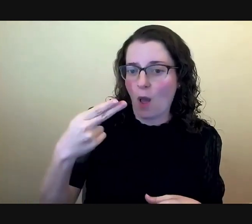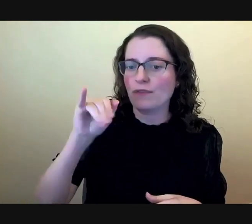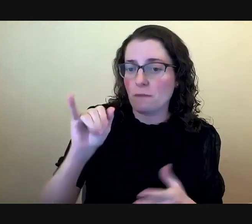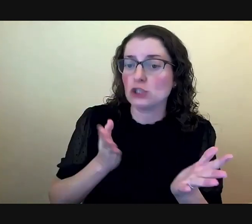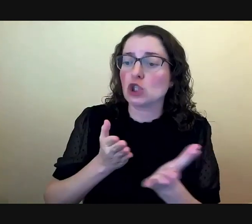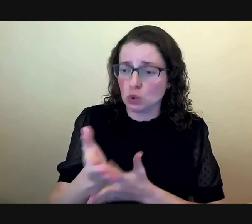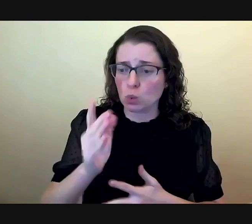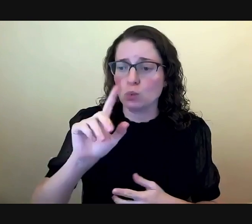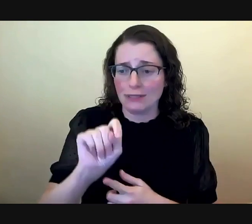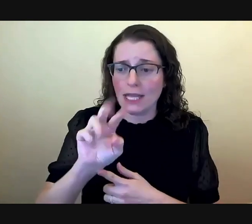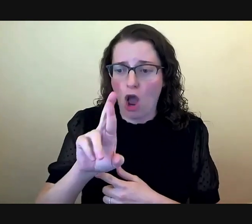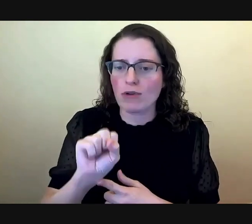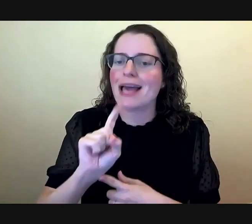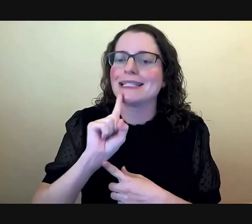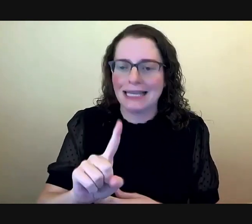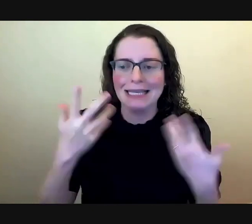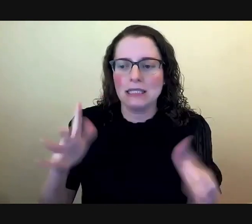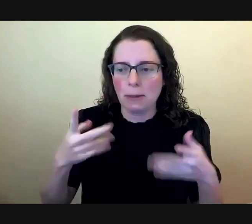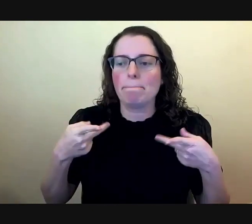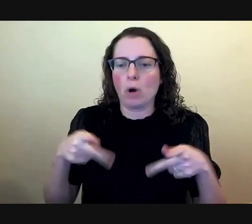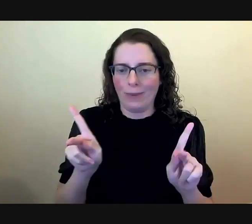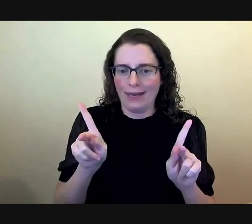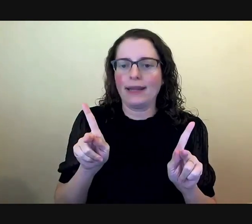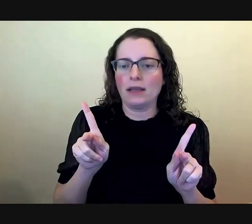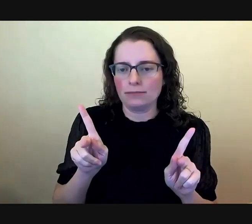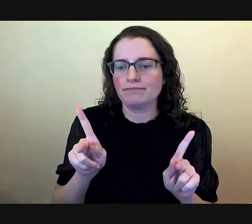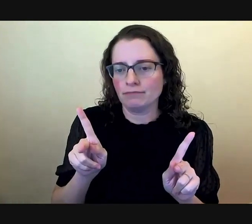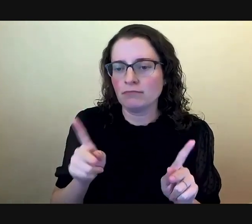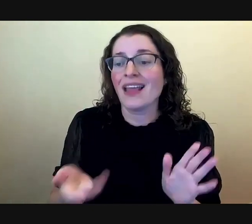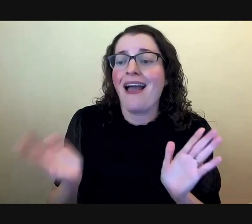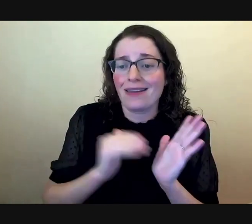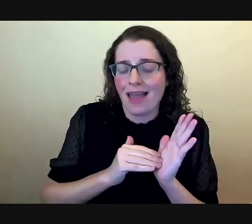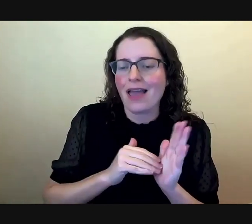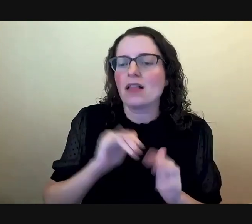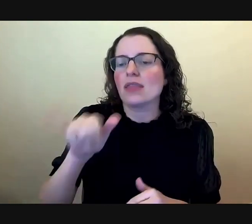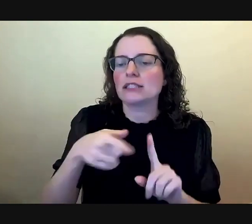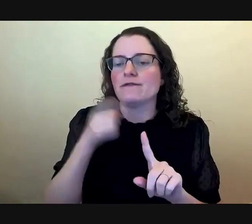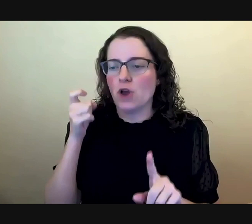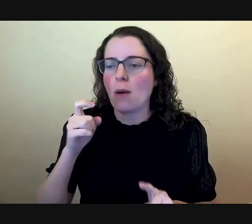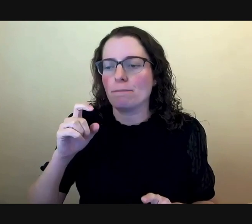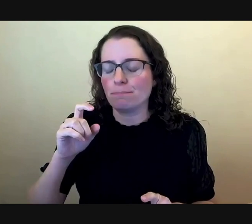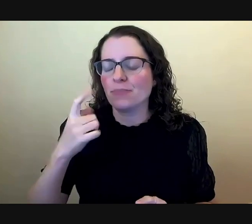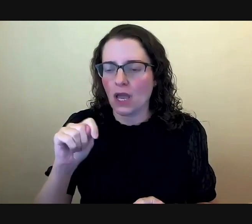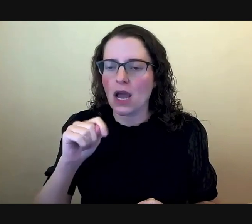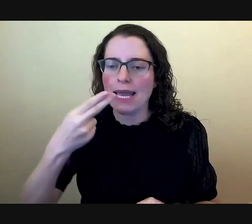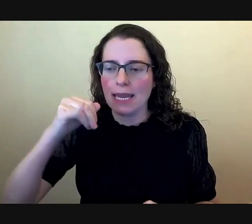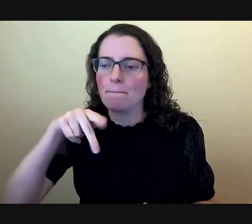However, the sharing of PHI through TRS is still permitted. That is permissible.